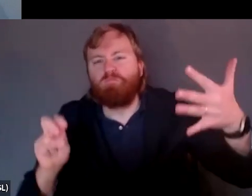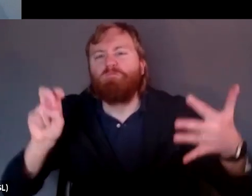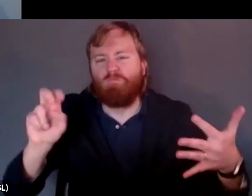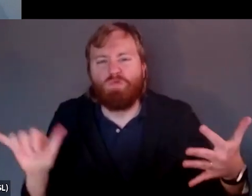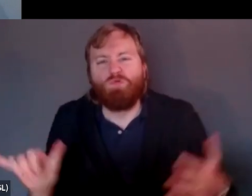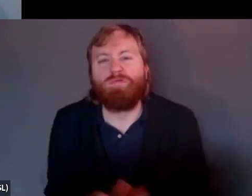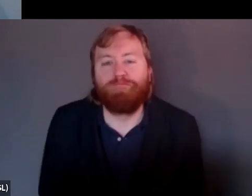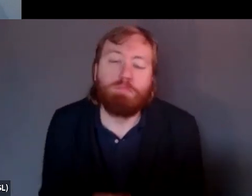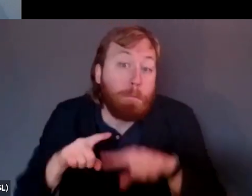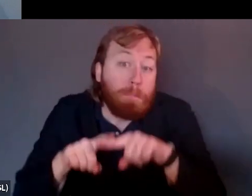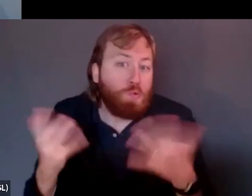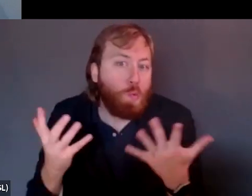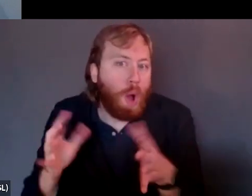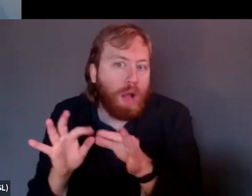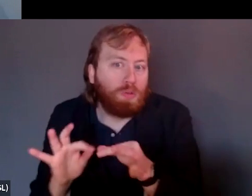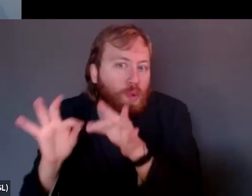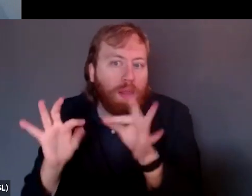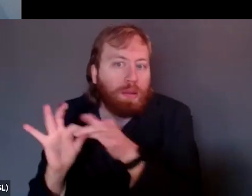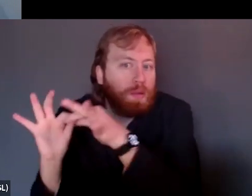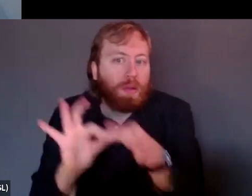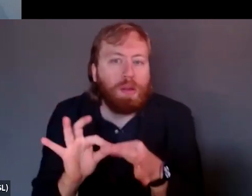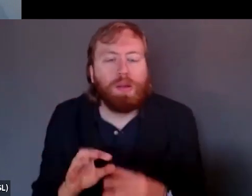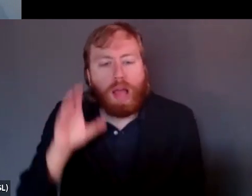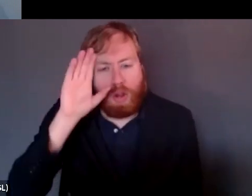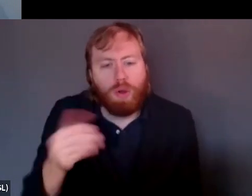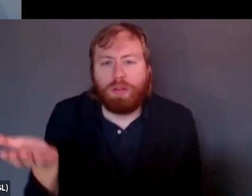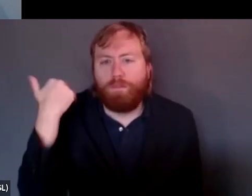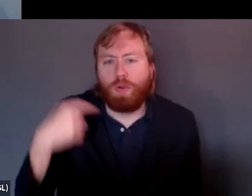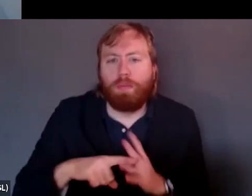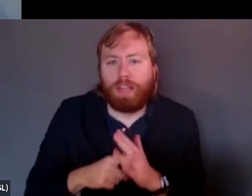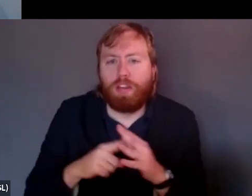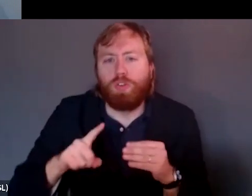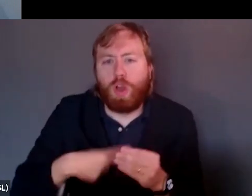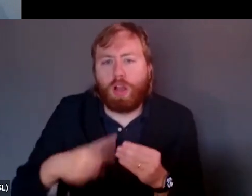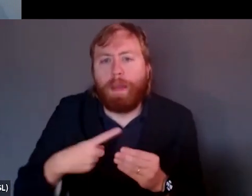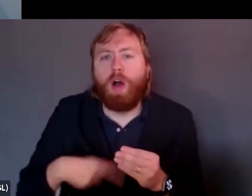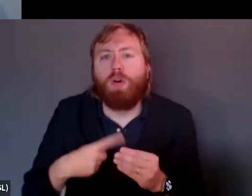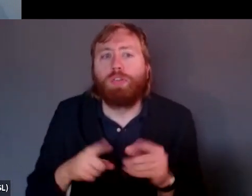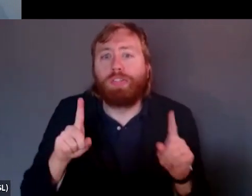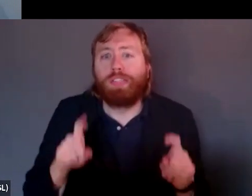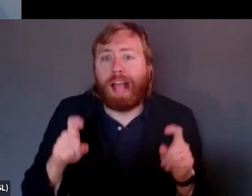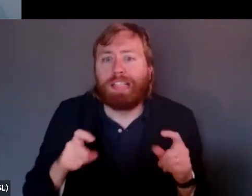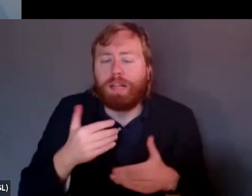I know at the beginning you were talking about your testing process and someone asked if you could share what automated testing tools